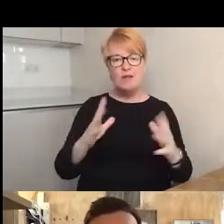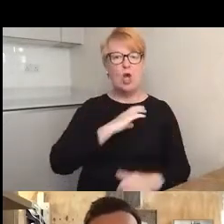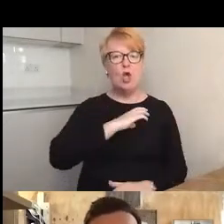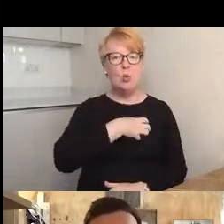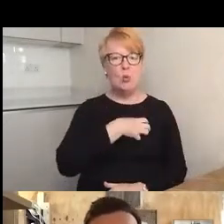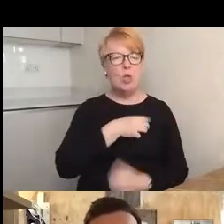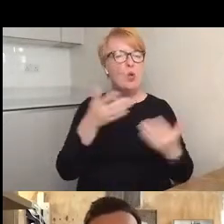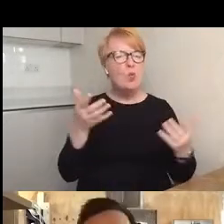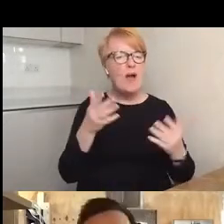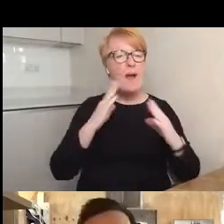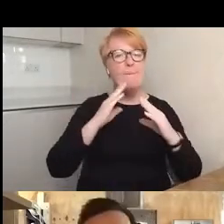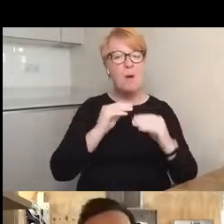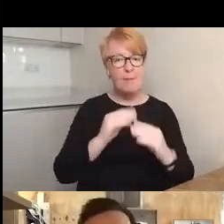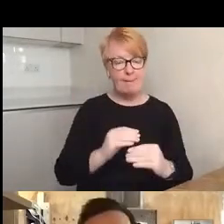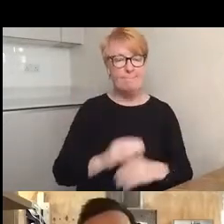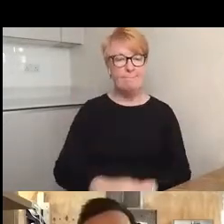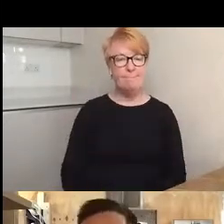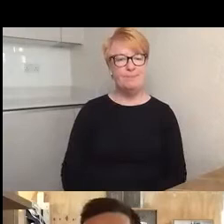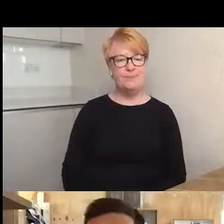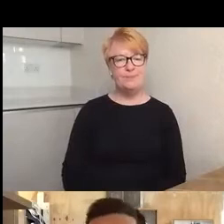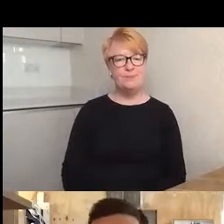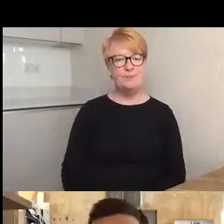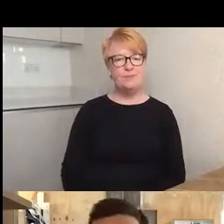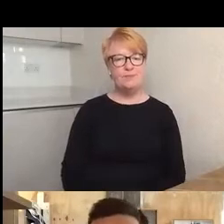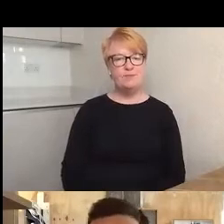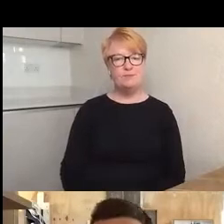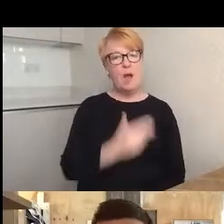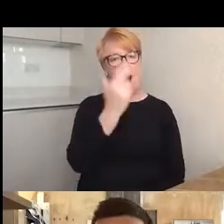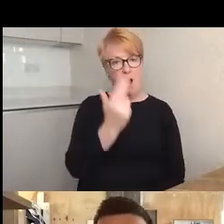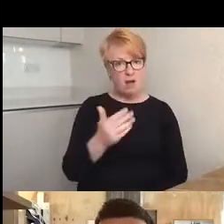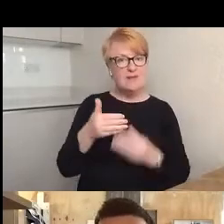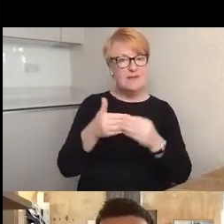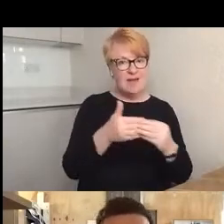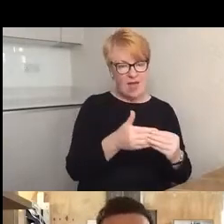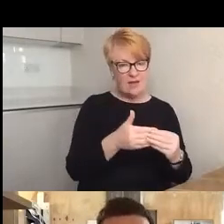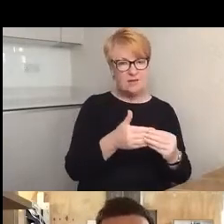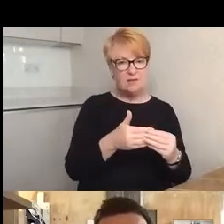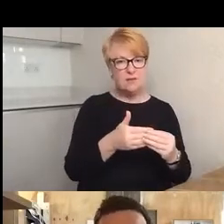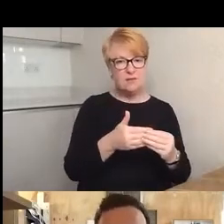And they are an artist-led organisation, or they have studios. That's how they started.